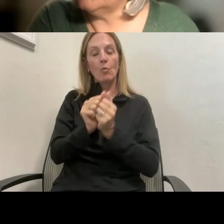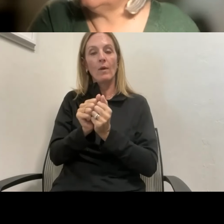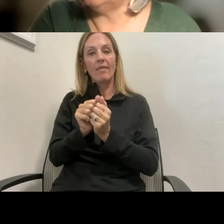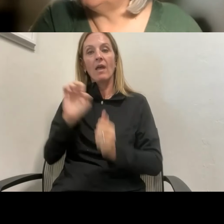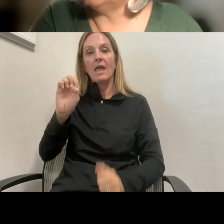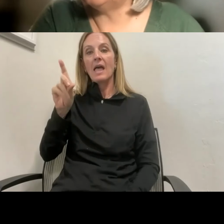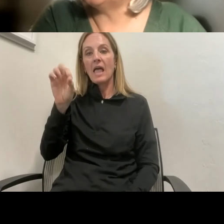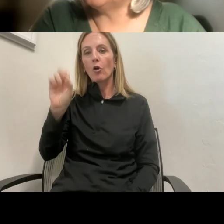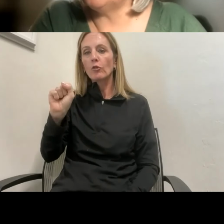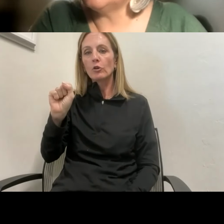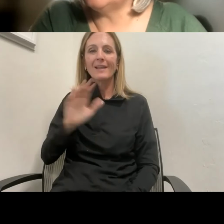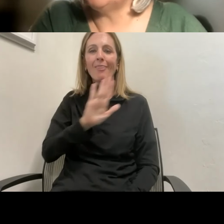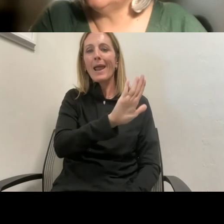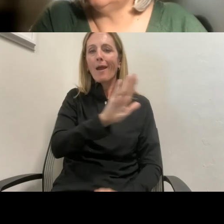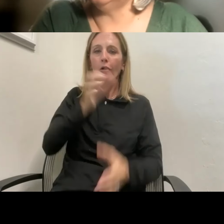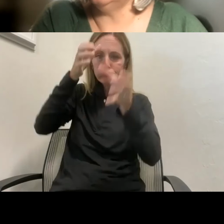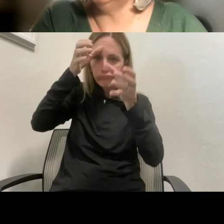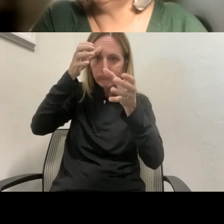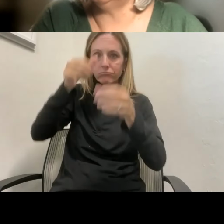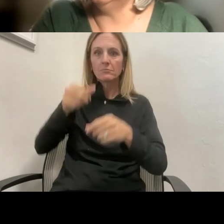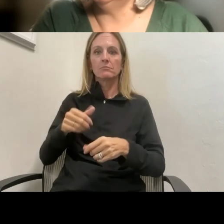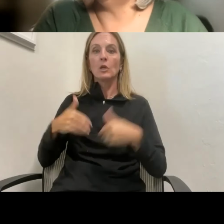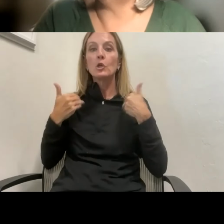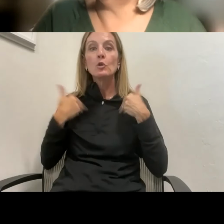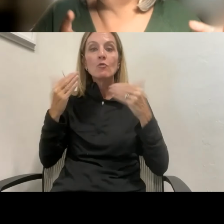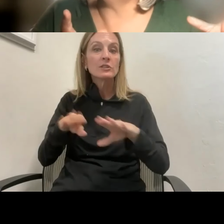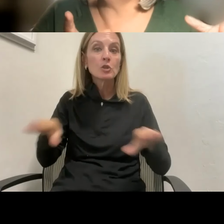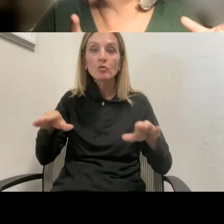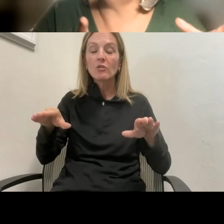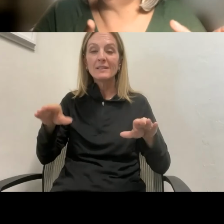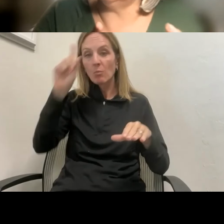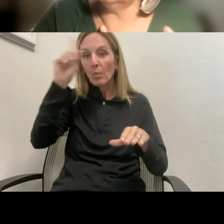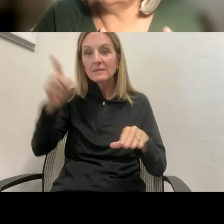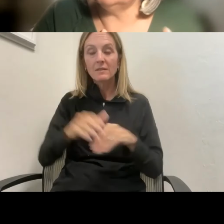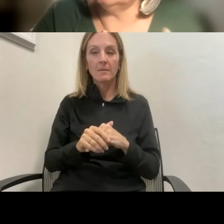the youth and children wisdom, yeah. And so you're building a collective here